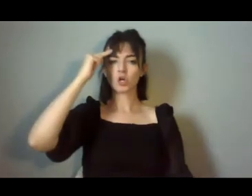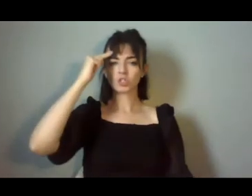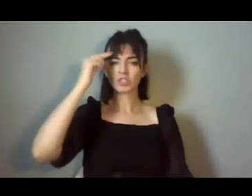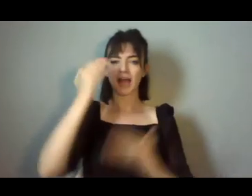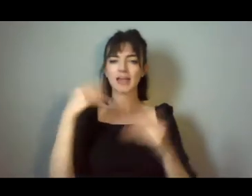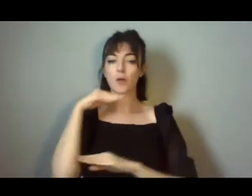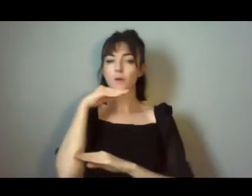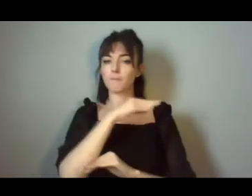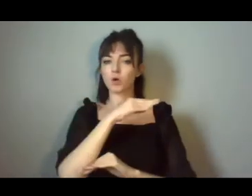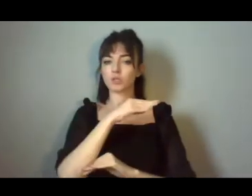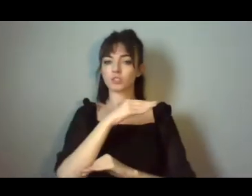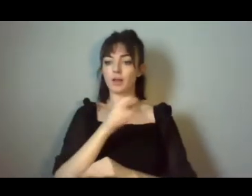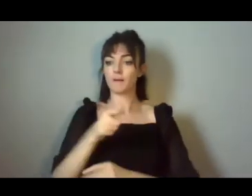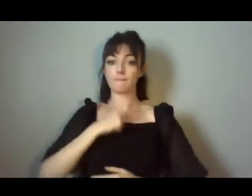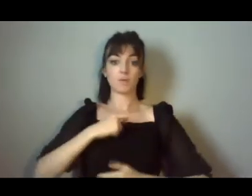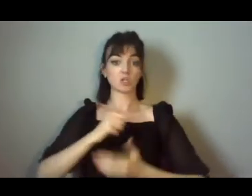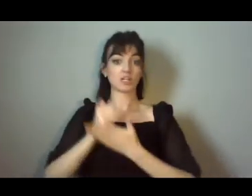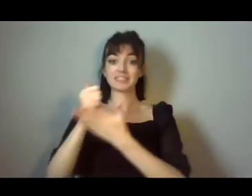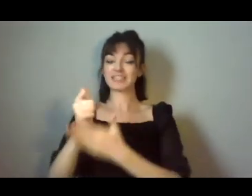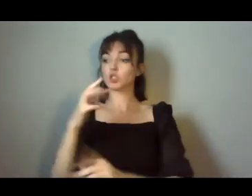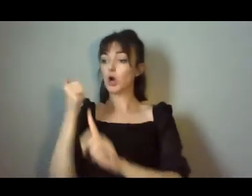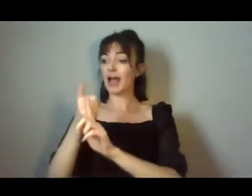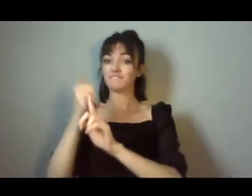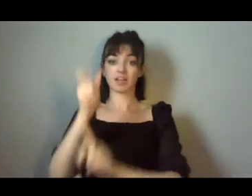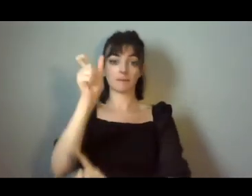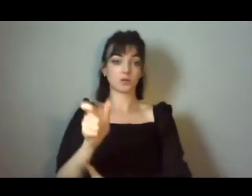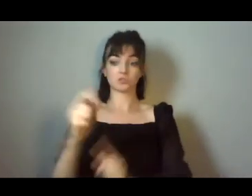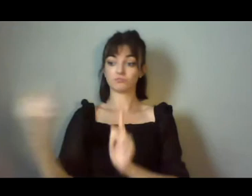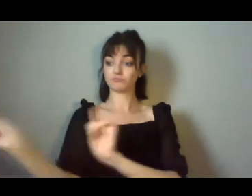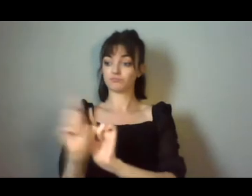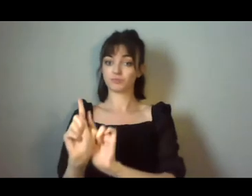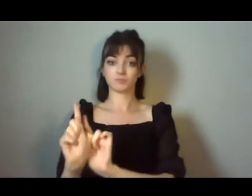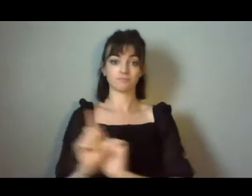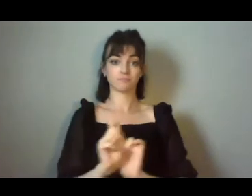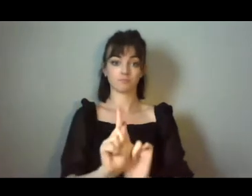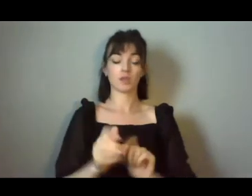assistant or an advocate or whoever attend. Obviously there will be times when co decision